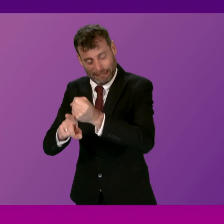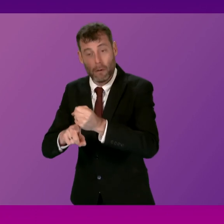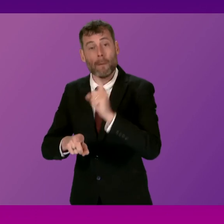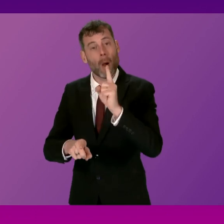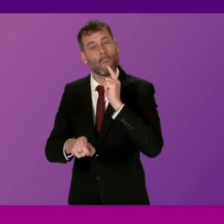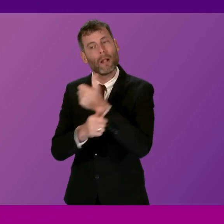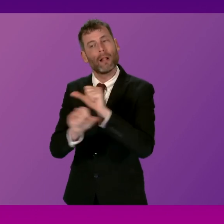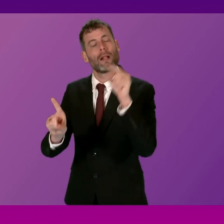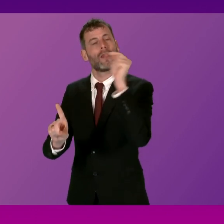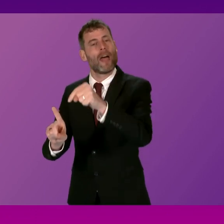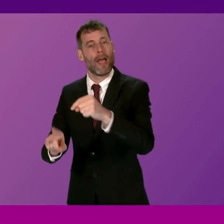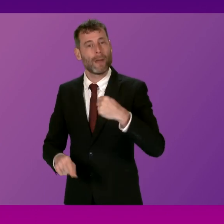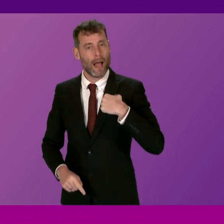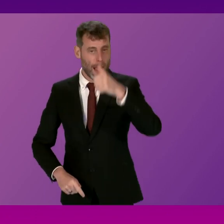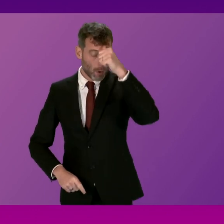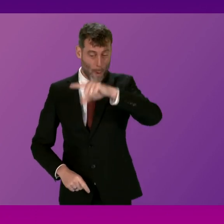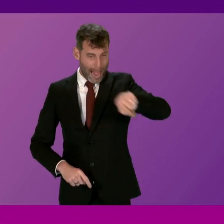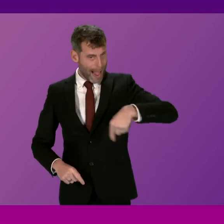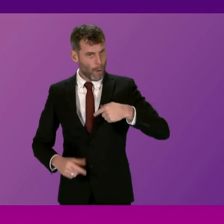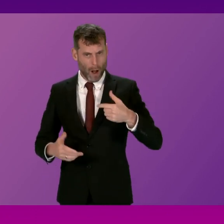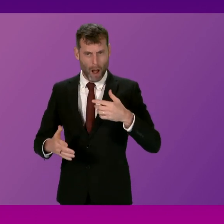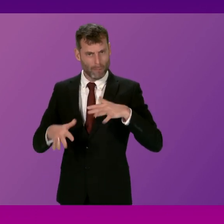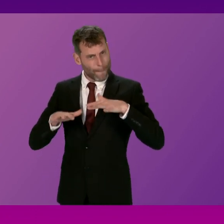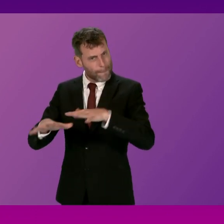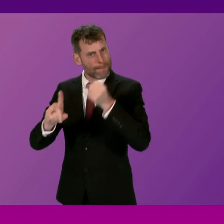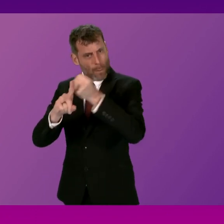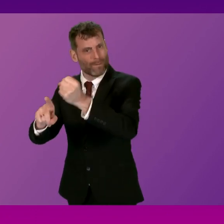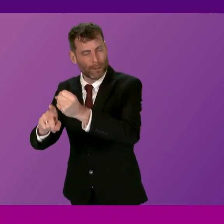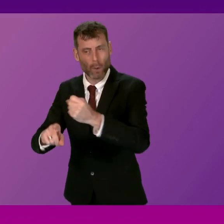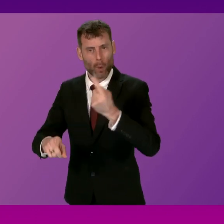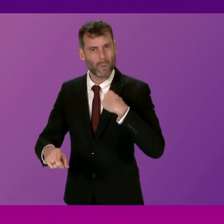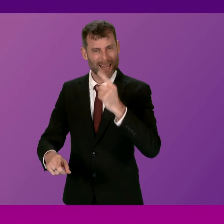of hard graft, but I know that our movement is not scared of that, and I promise you that,